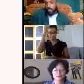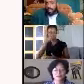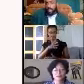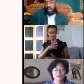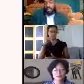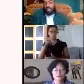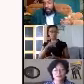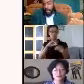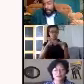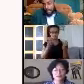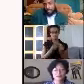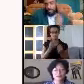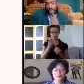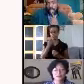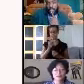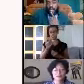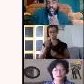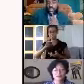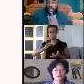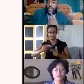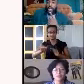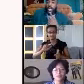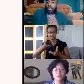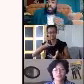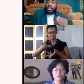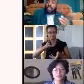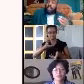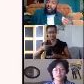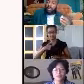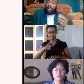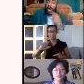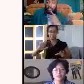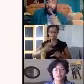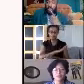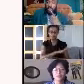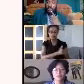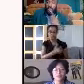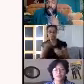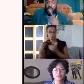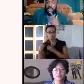really, that's not the case. So that's usually how tokenism operates.